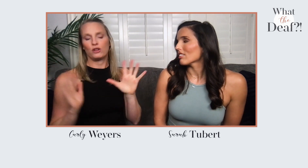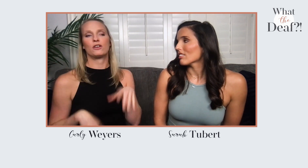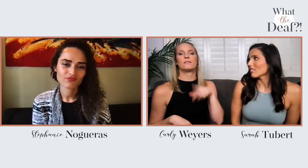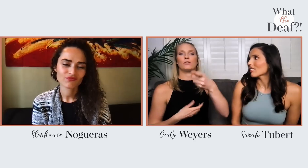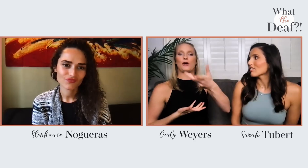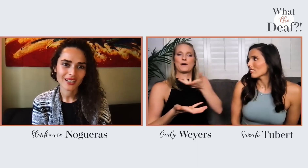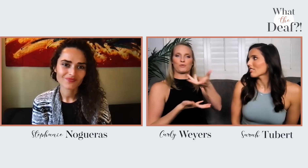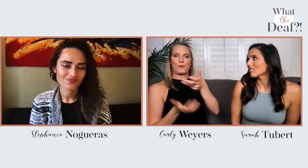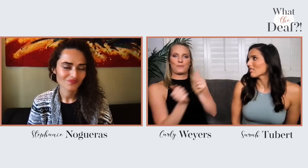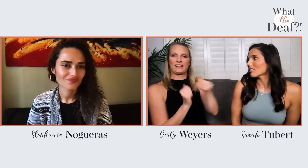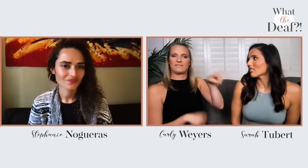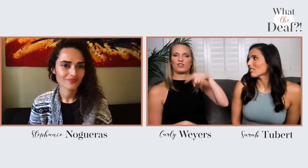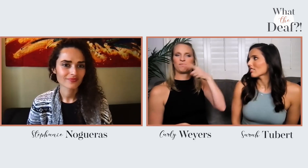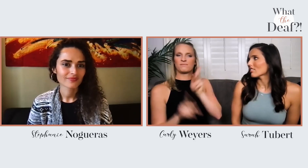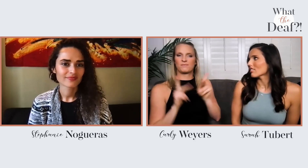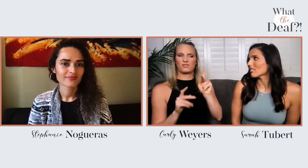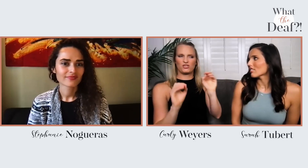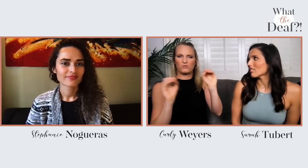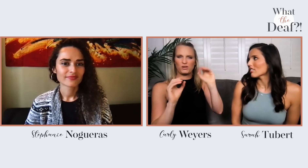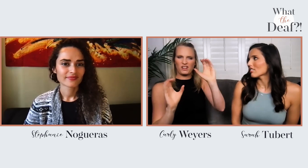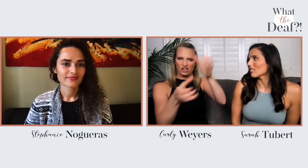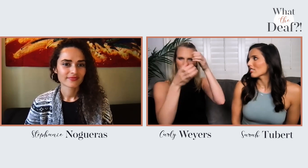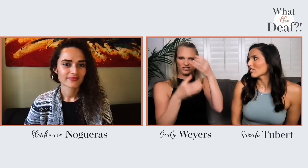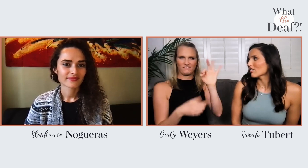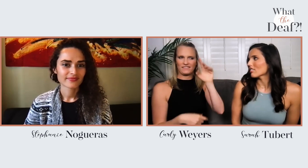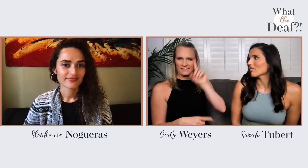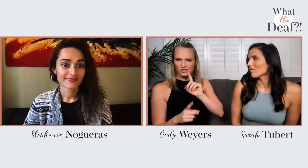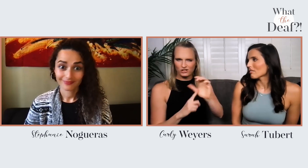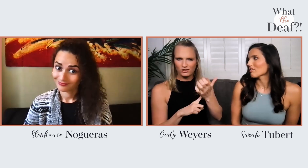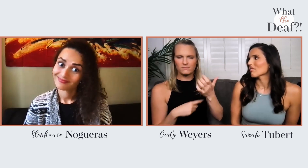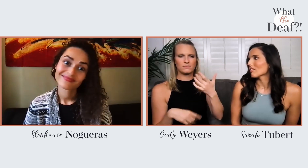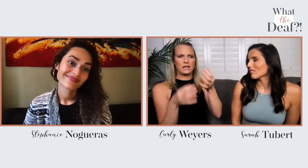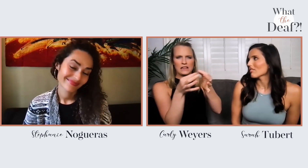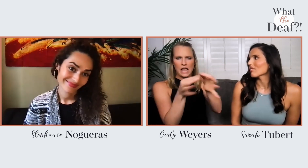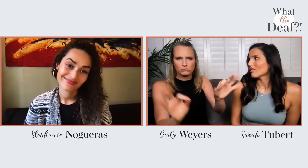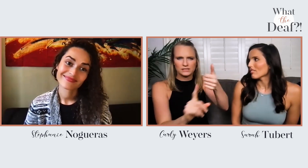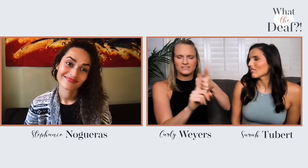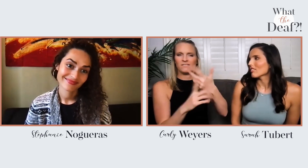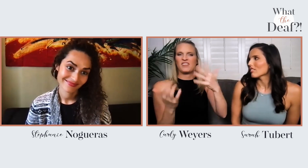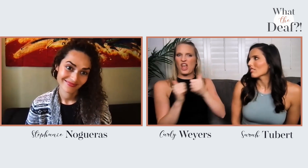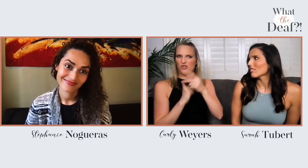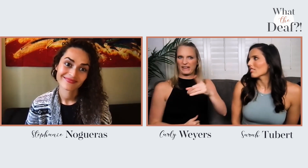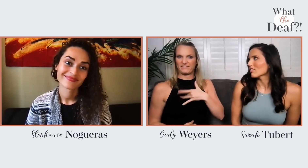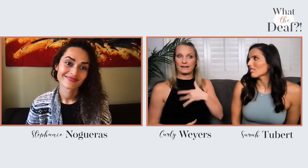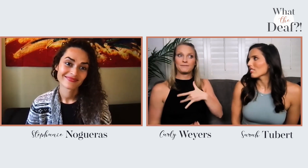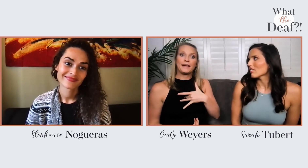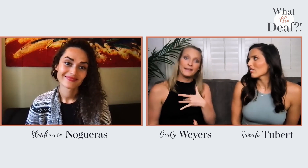clearly, communicating with hearing people, who have no knowledge of deaf culture or language. How do you feel?